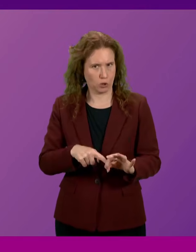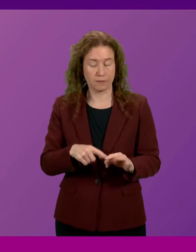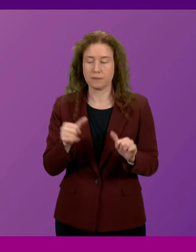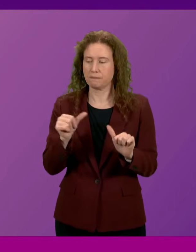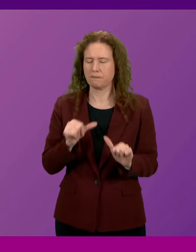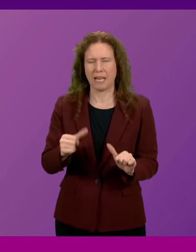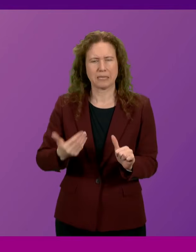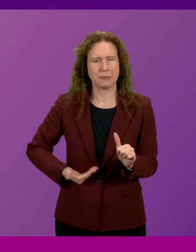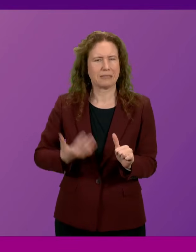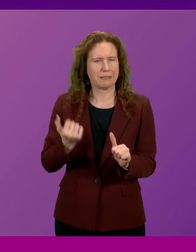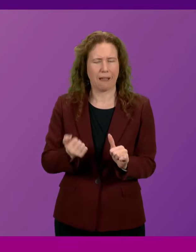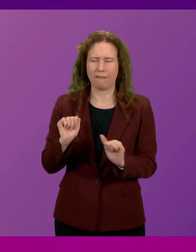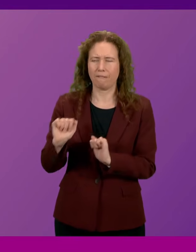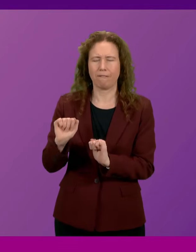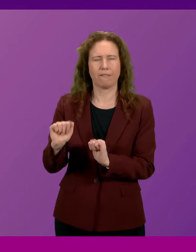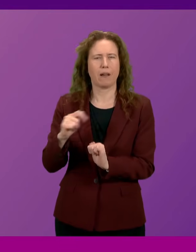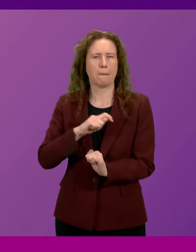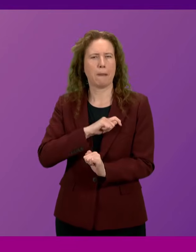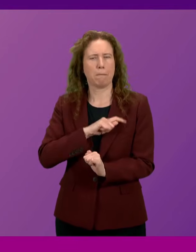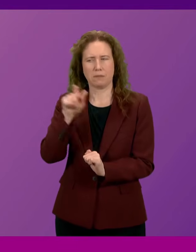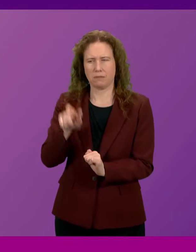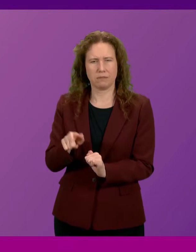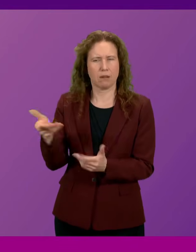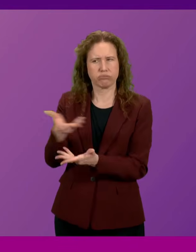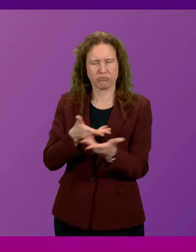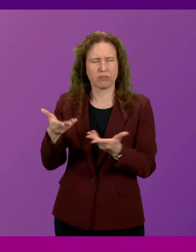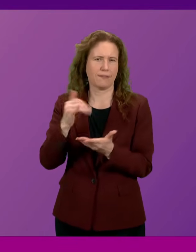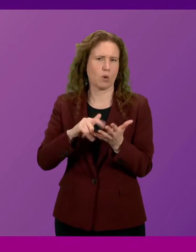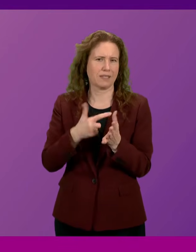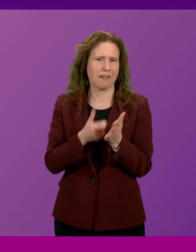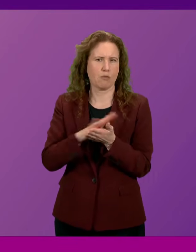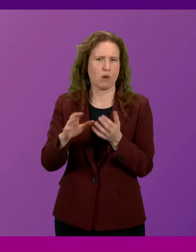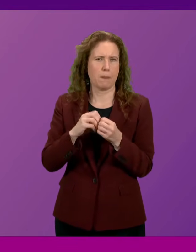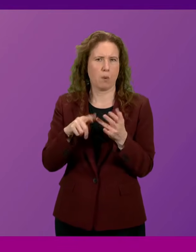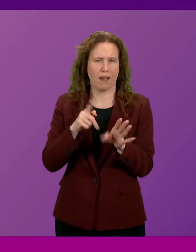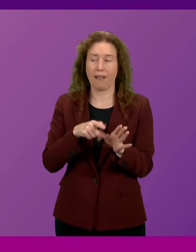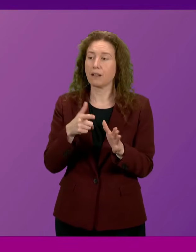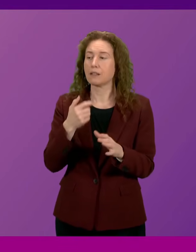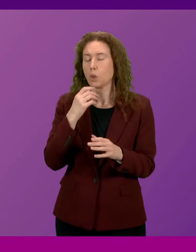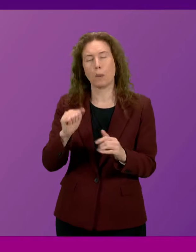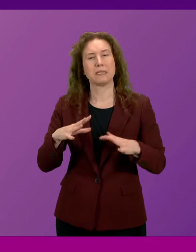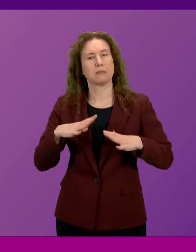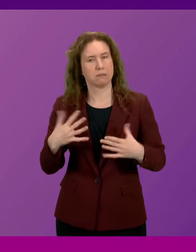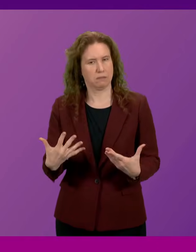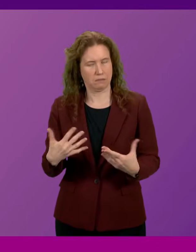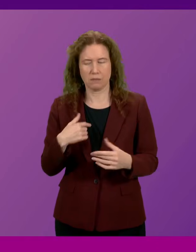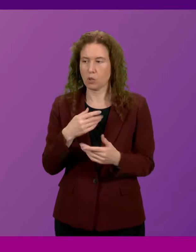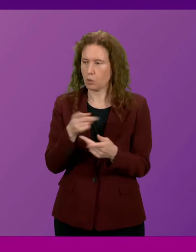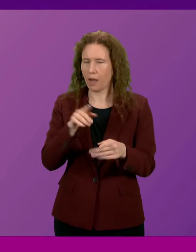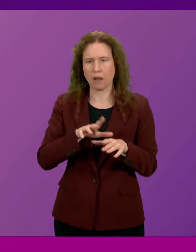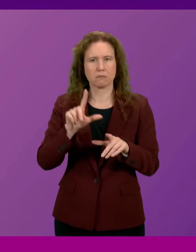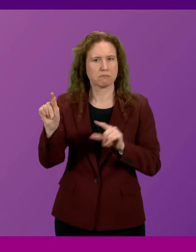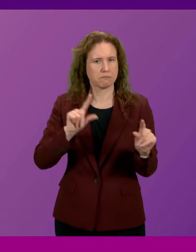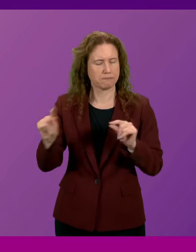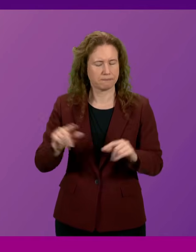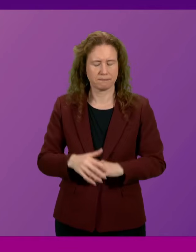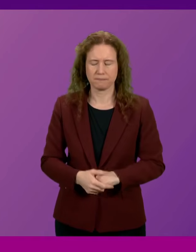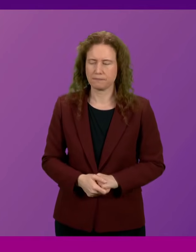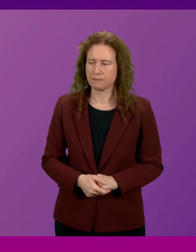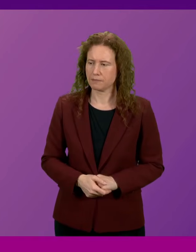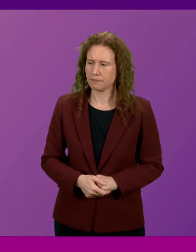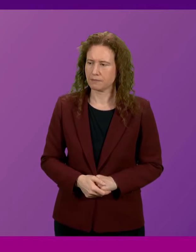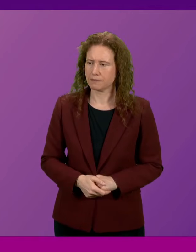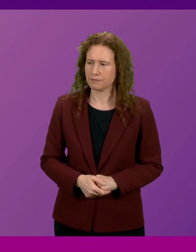item of business to allow those who are leaving the chamber and the public gallery to do so.